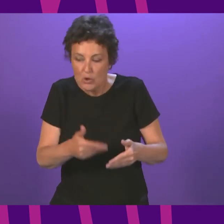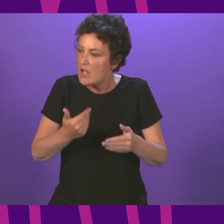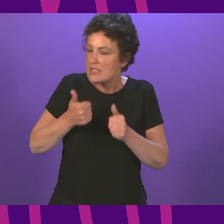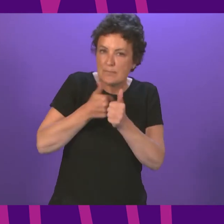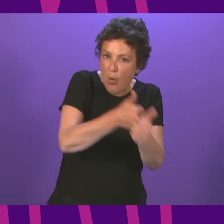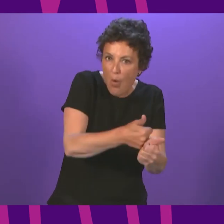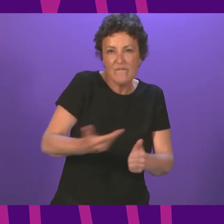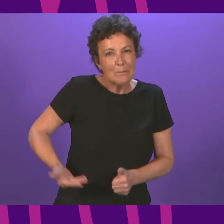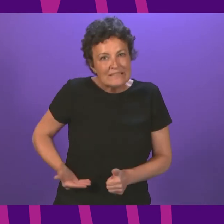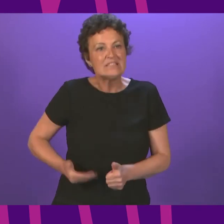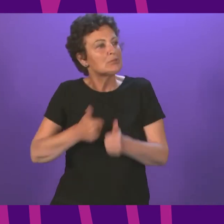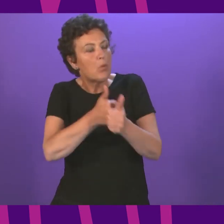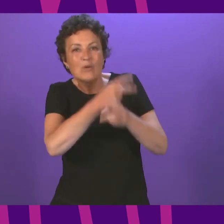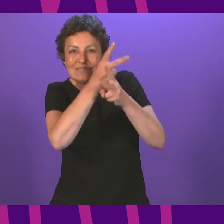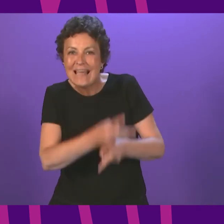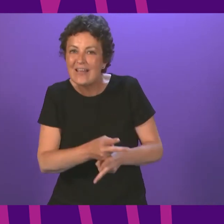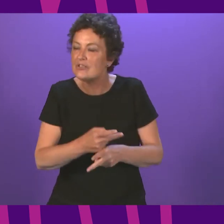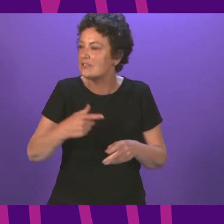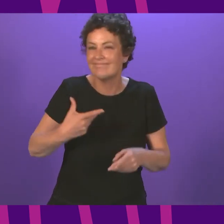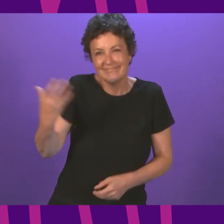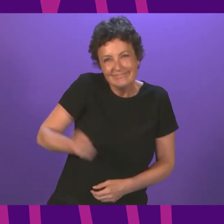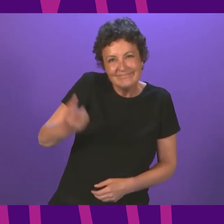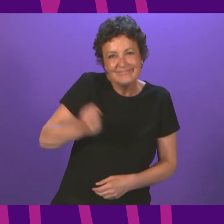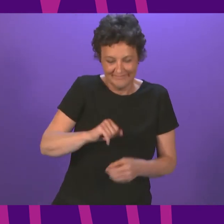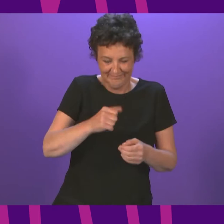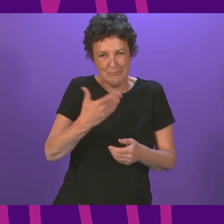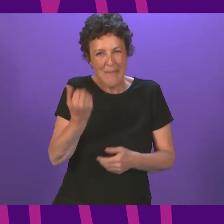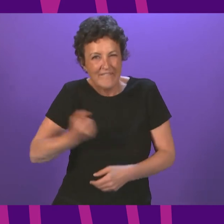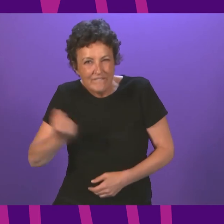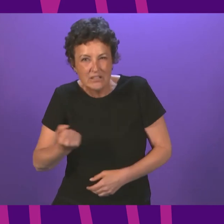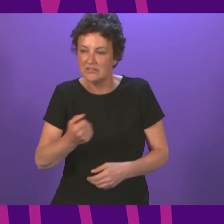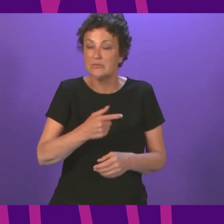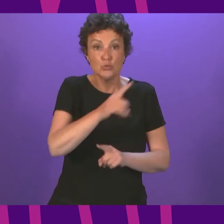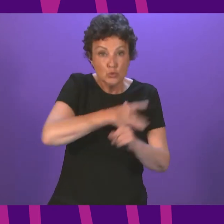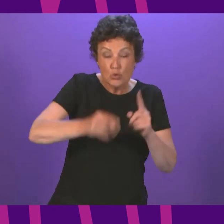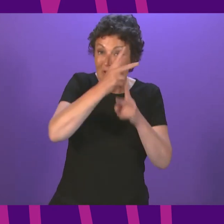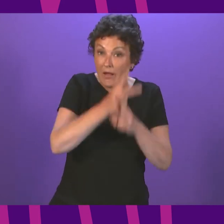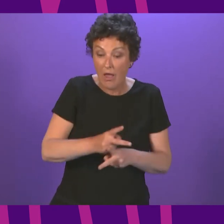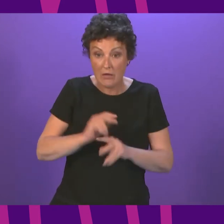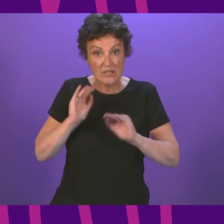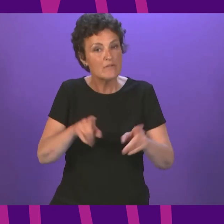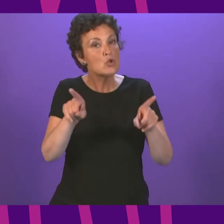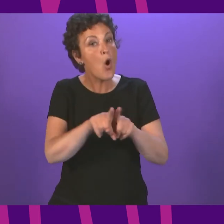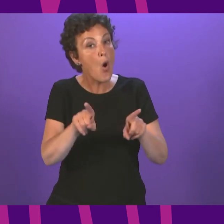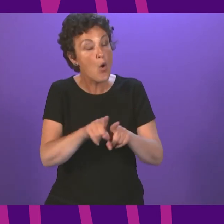support for carers, support for people who are self-isolating, social care services and the use of fiscal fines.